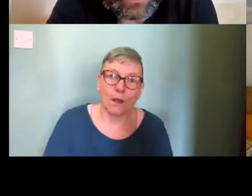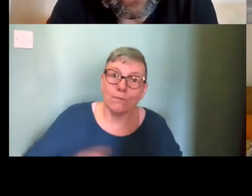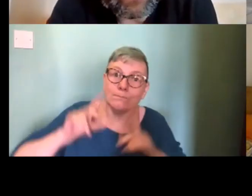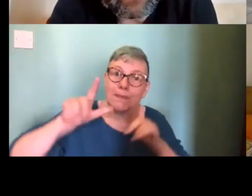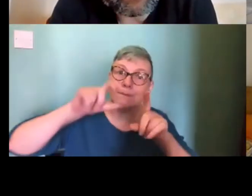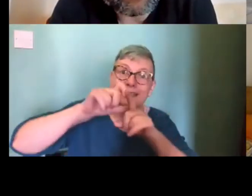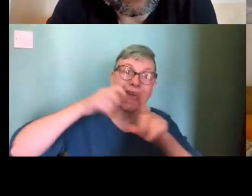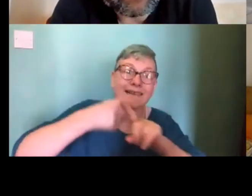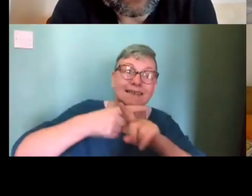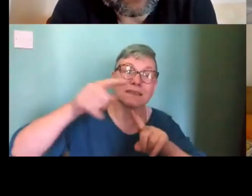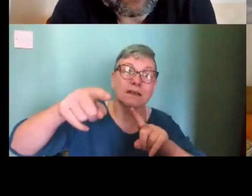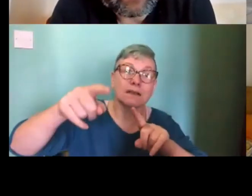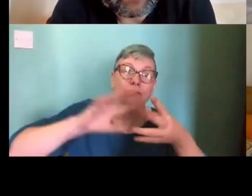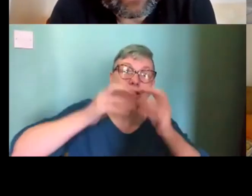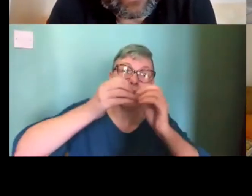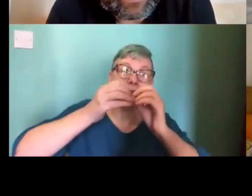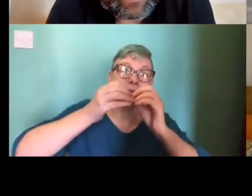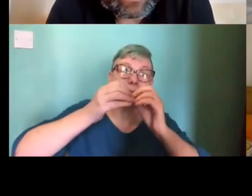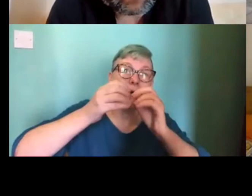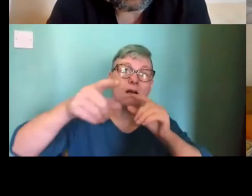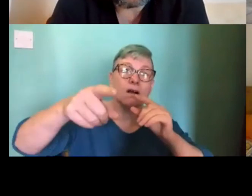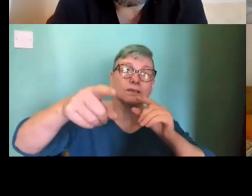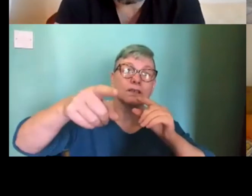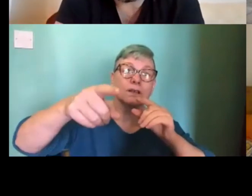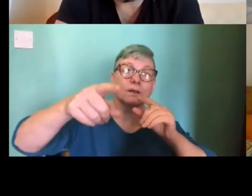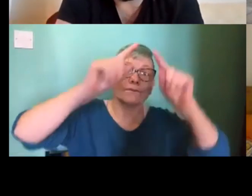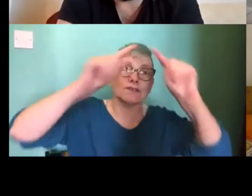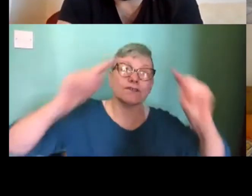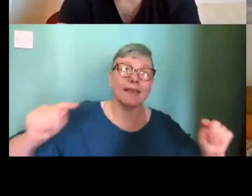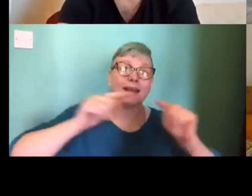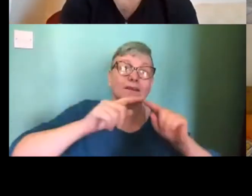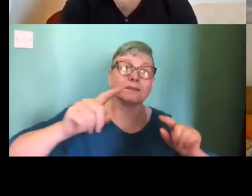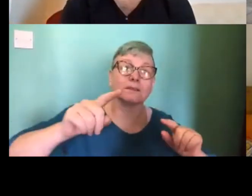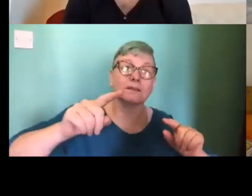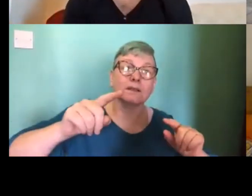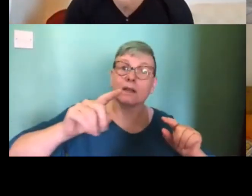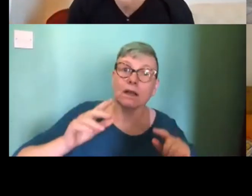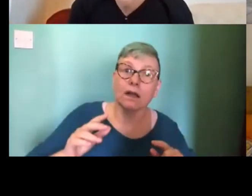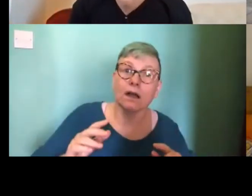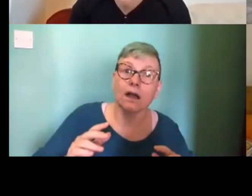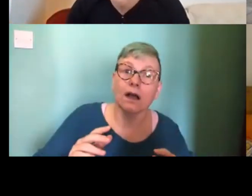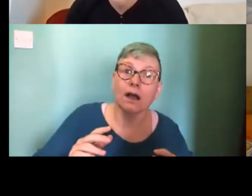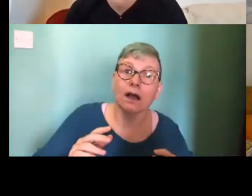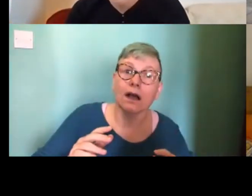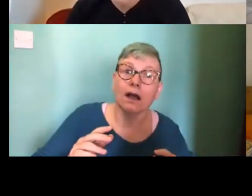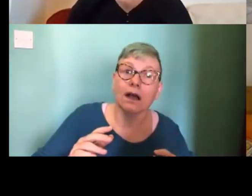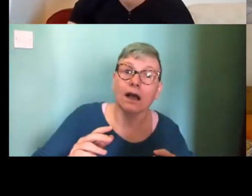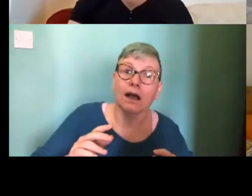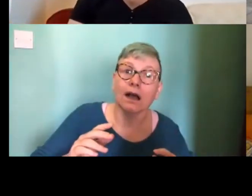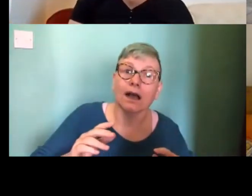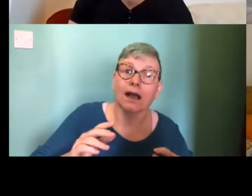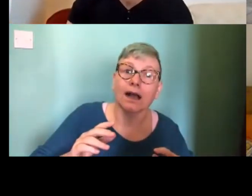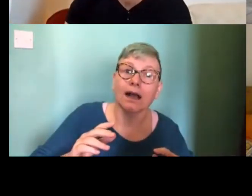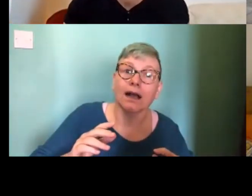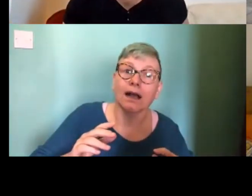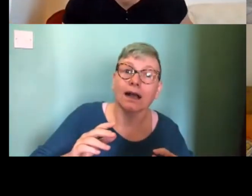Oh, maybe Dax could create some art, of the triangle? Yeah, I can do that.